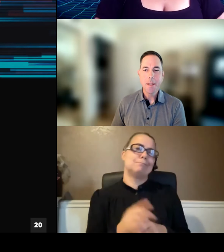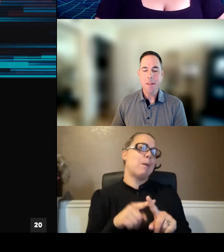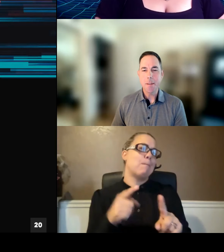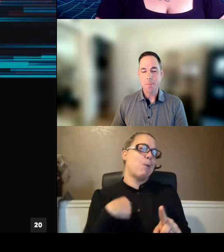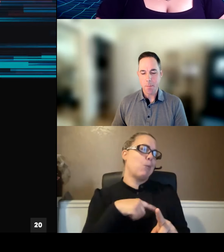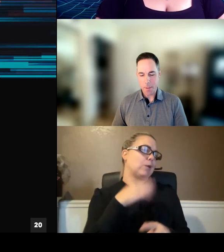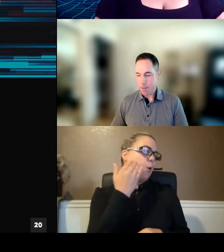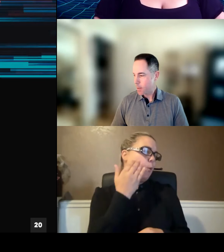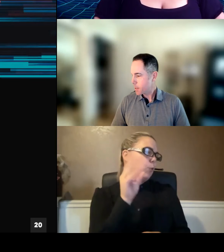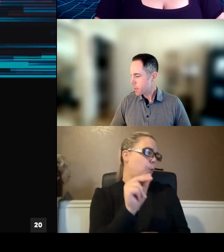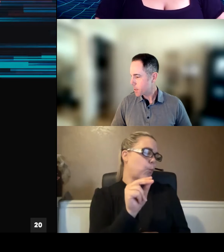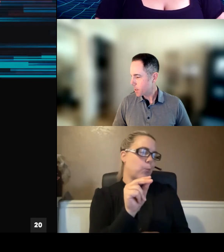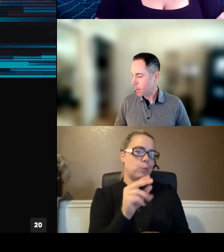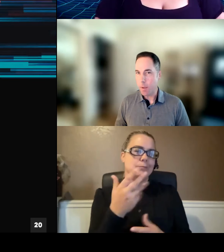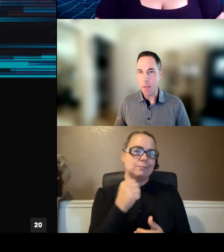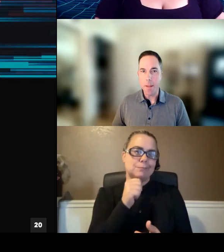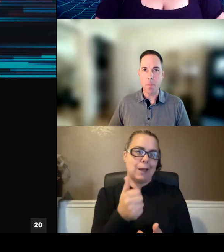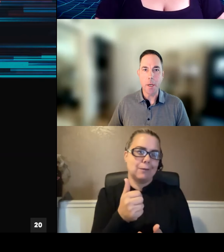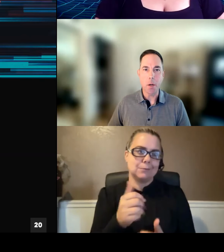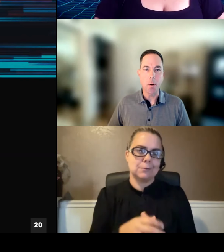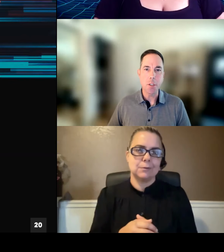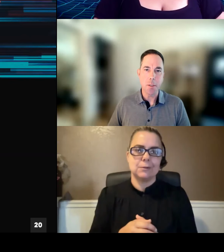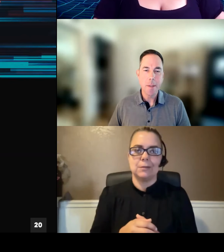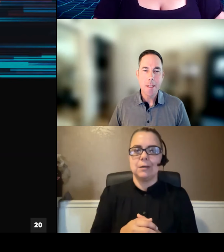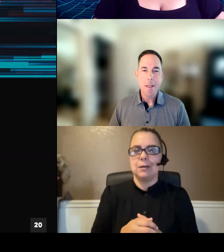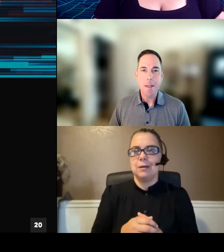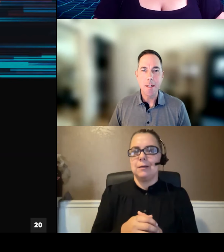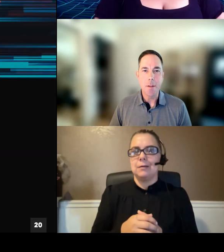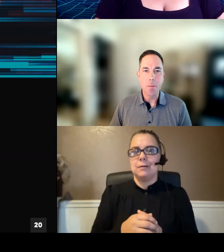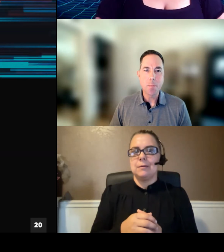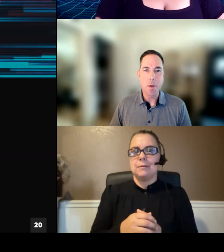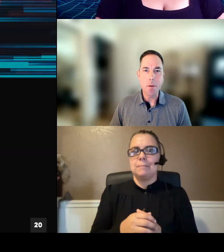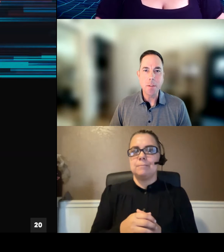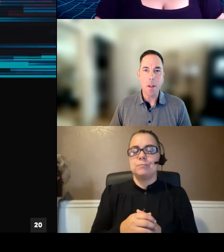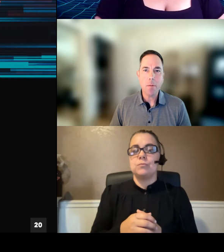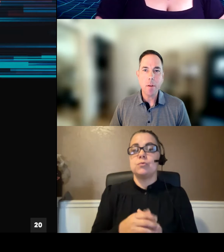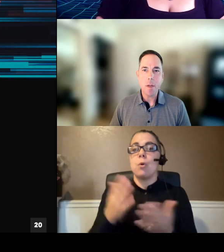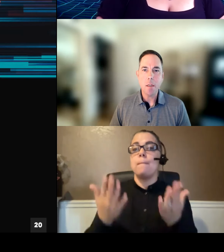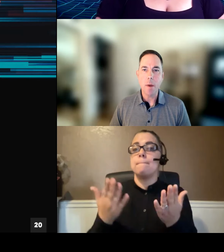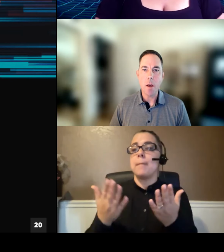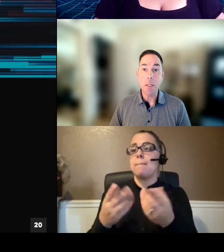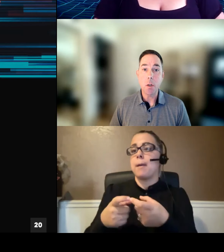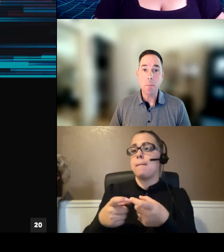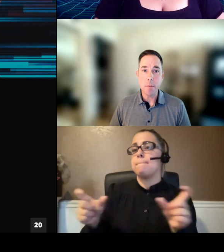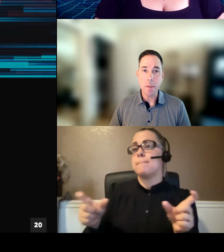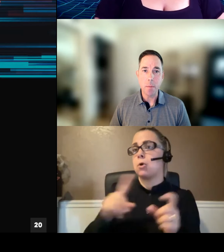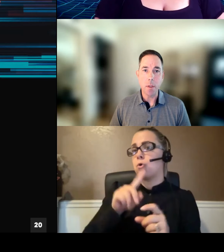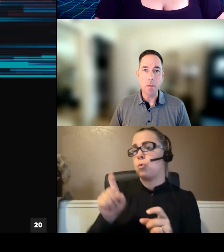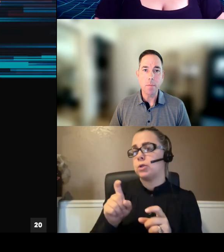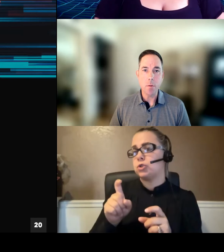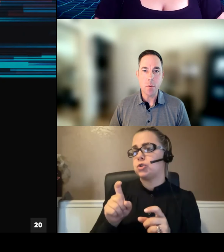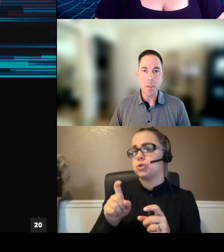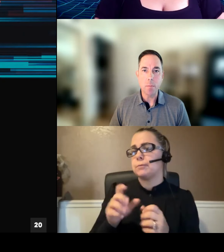Rob: Sure, yeah, so this is a little bit, I think, bigger question that I'll pose. A lot of what you talked about in terms of the disability futureism